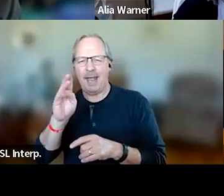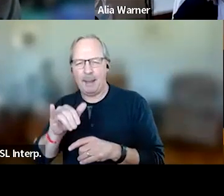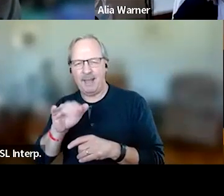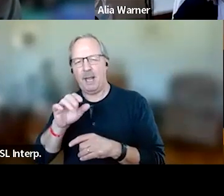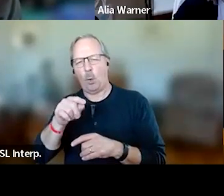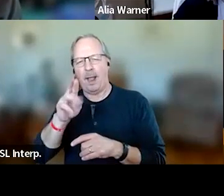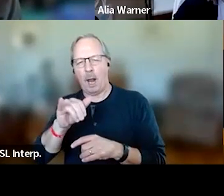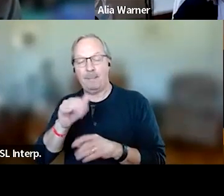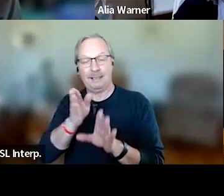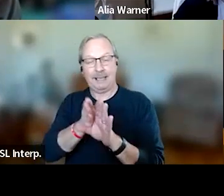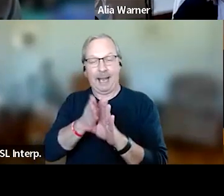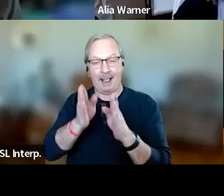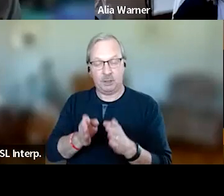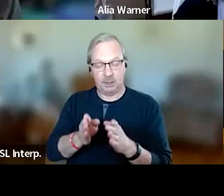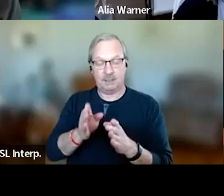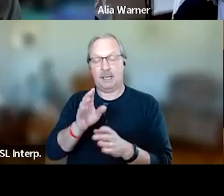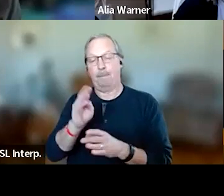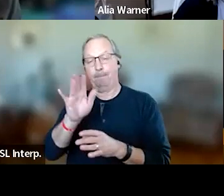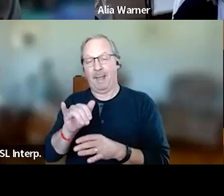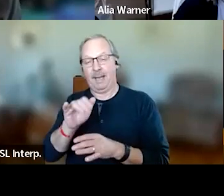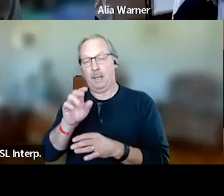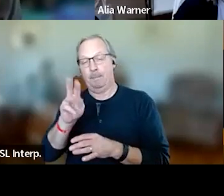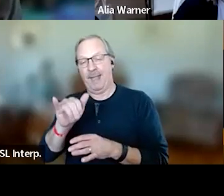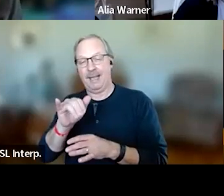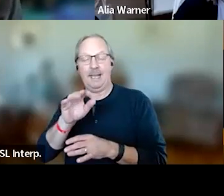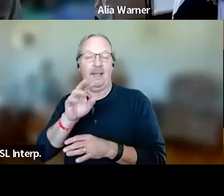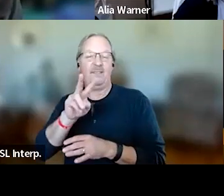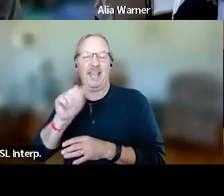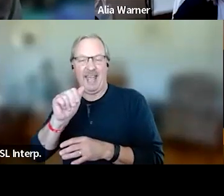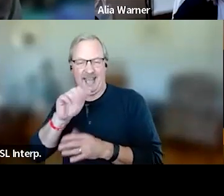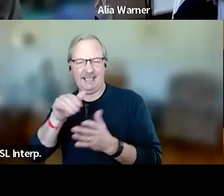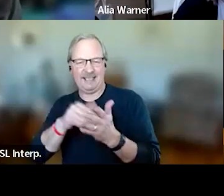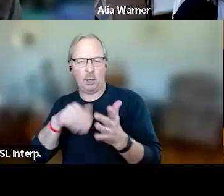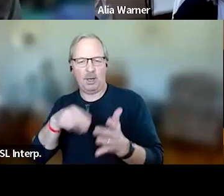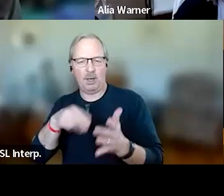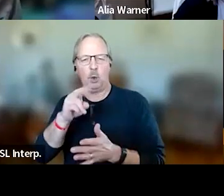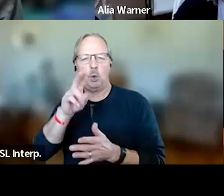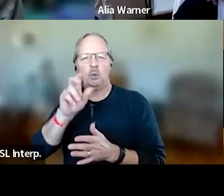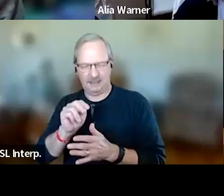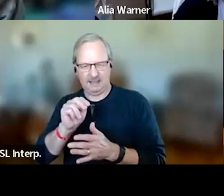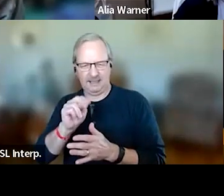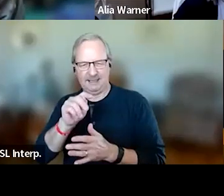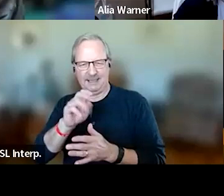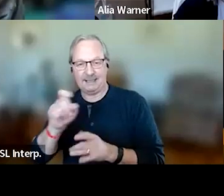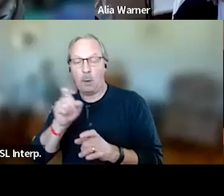at the Michael E. DeBakey VA Medical Center in Houston, Texas. And I work in a psychiatric rehabilitation program